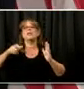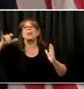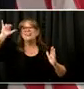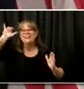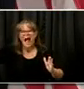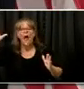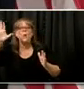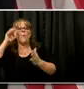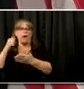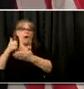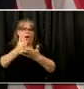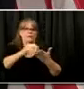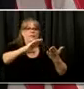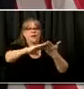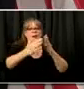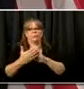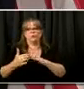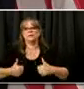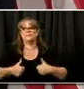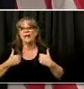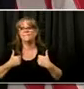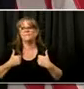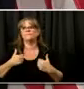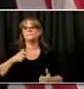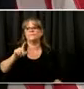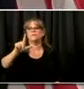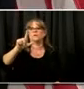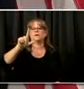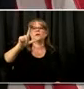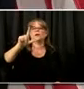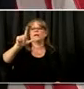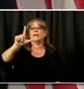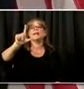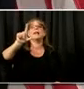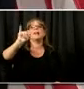health is a vertically integrated cannabis company headquartered in colorado they recently